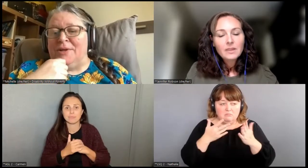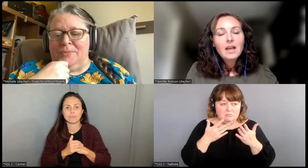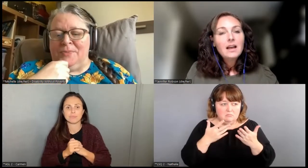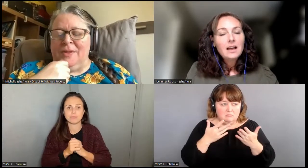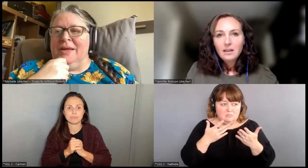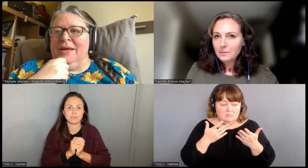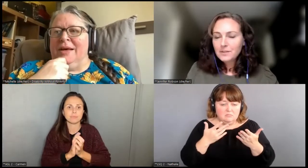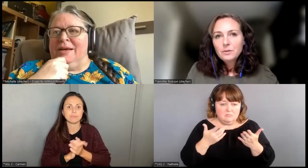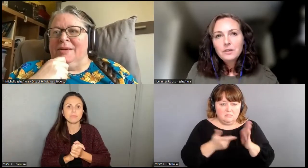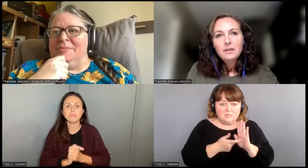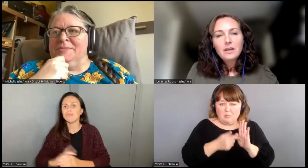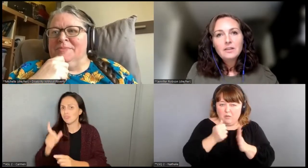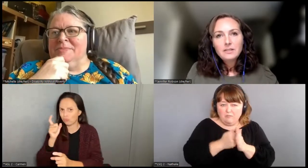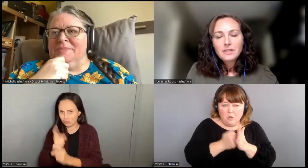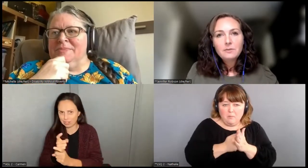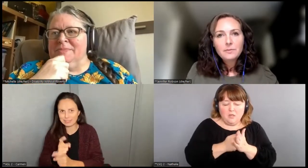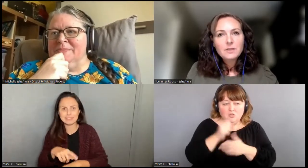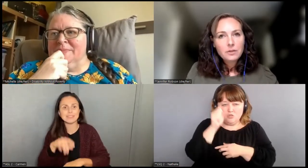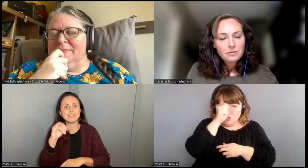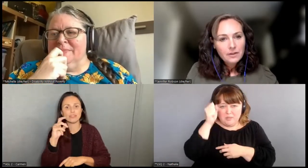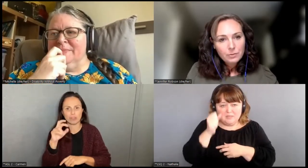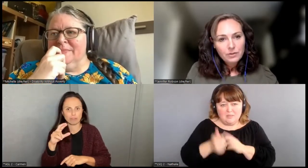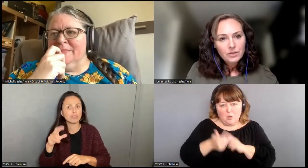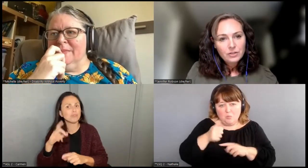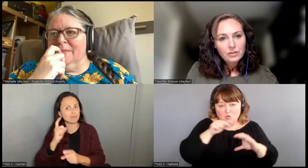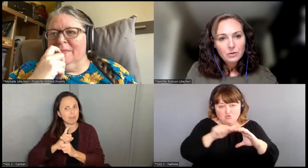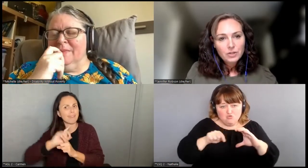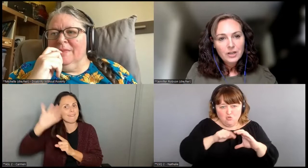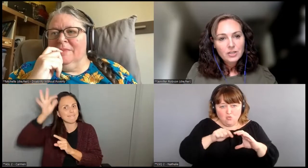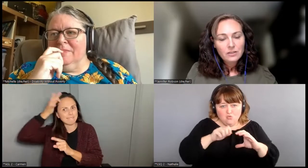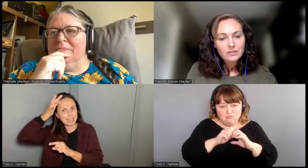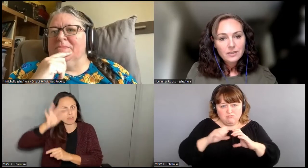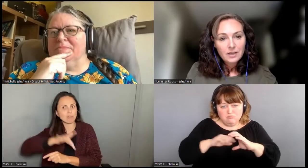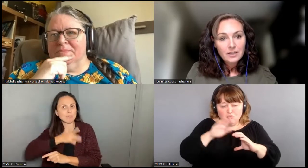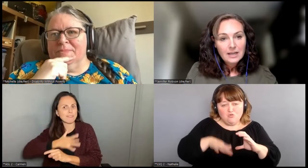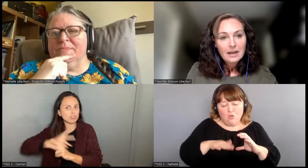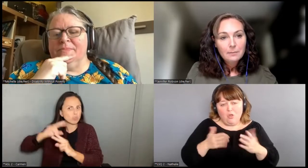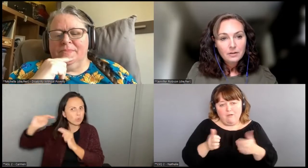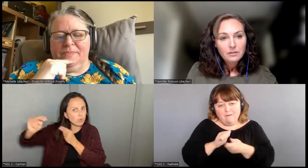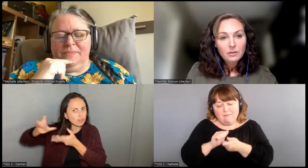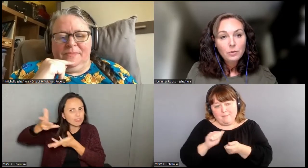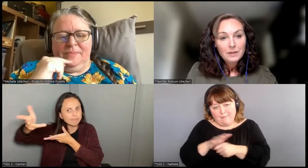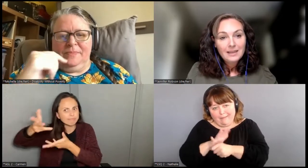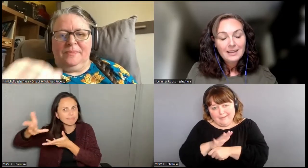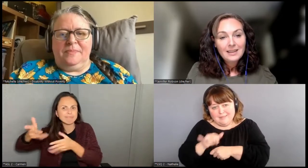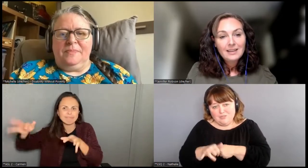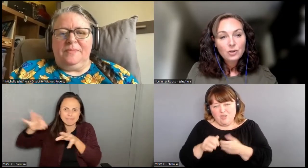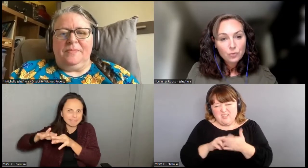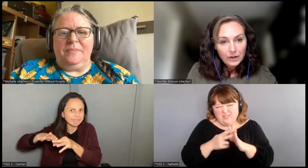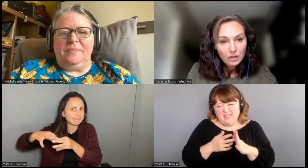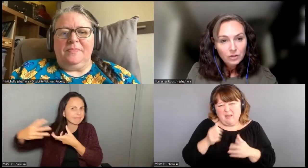ABSOLUTELY. THAT'S WHERE THE FEDERAL PROVINCIAL NEGOTIATIONS THAT NEED TO HAPPEN WILL BE CRITICAL.